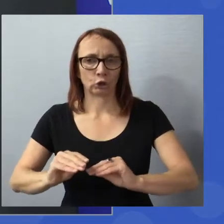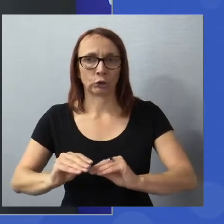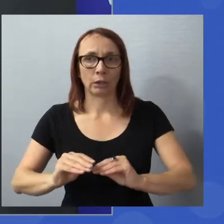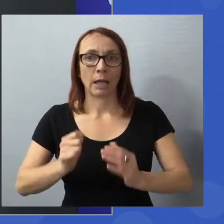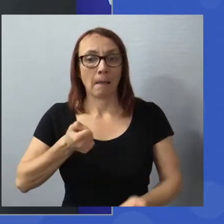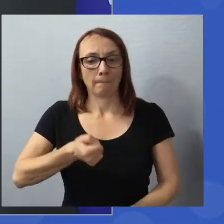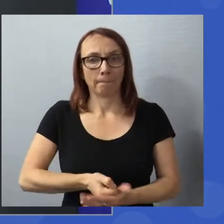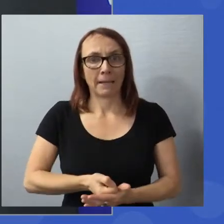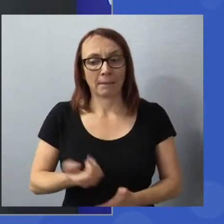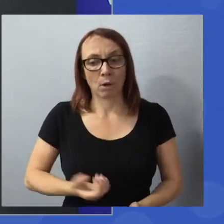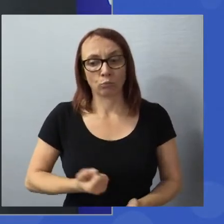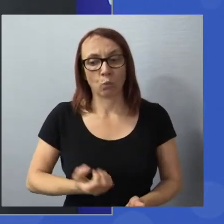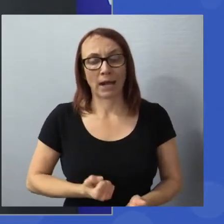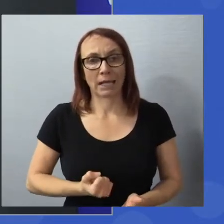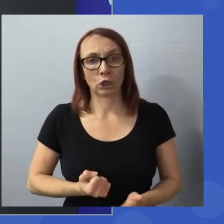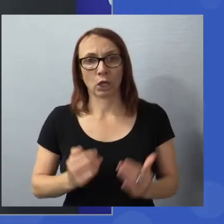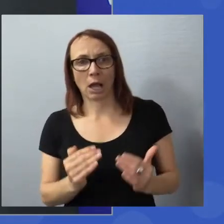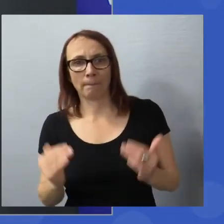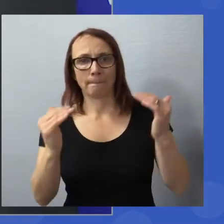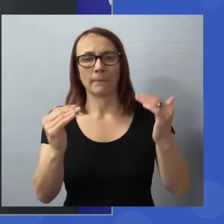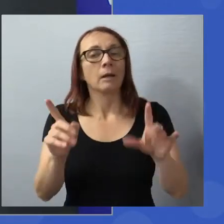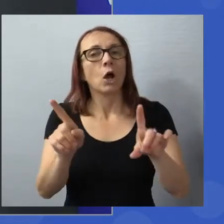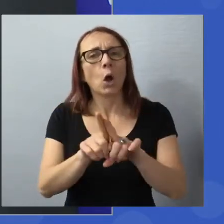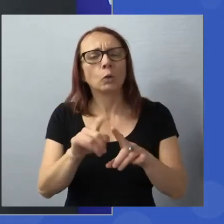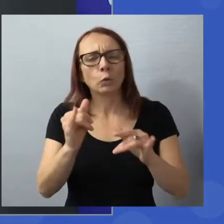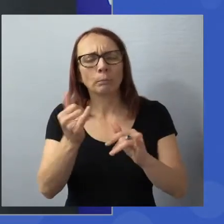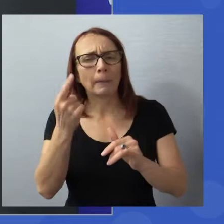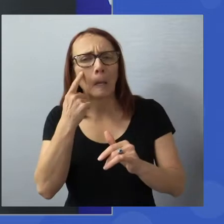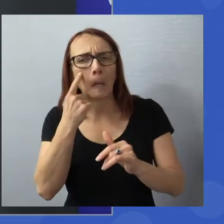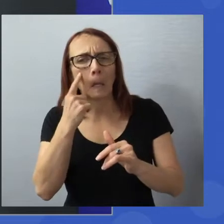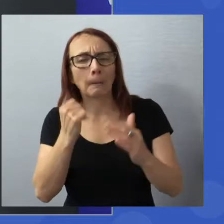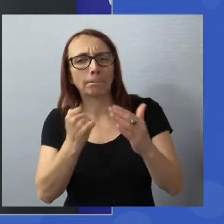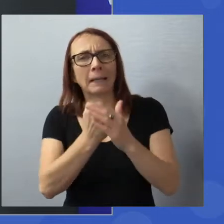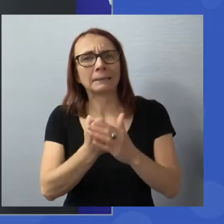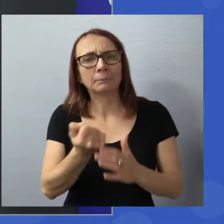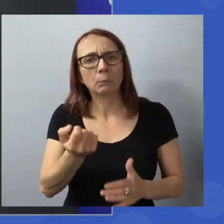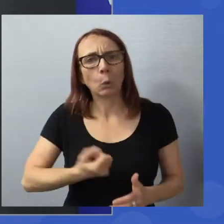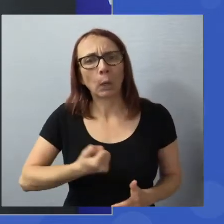maximum wage a as well as making the tax system more transparent and with more